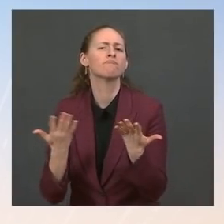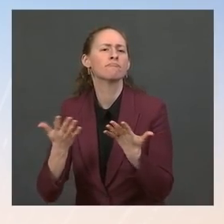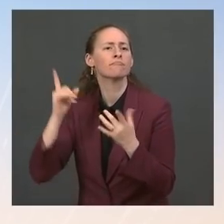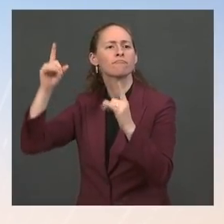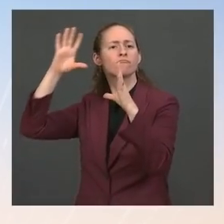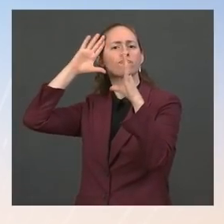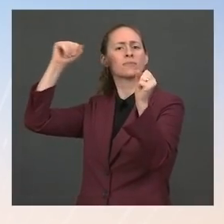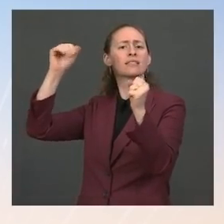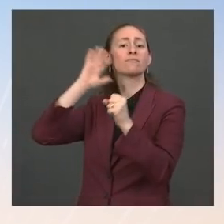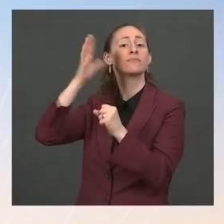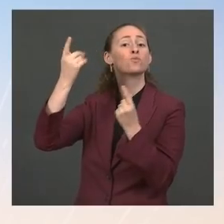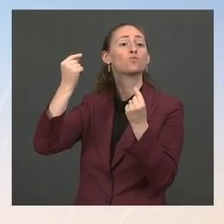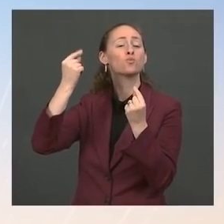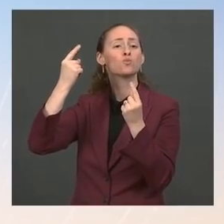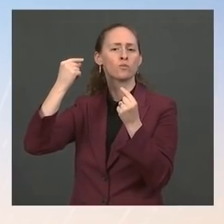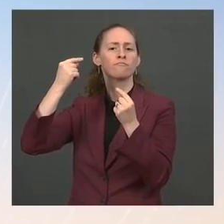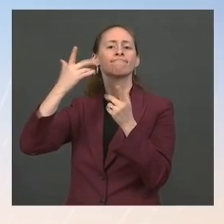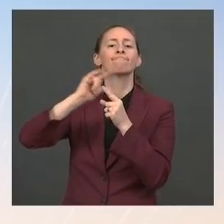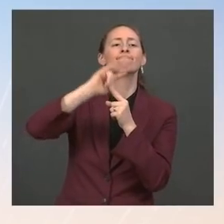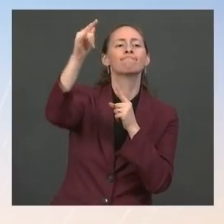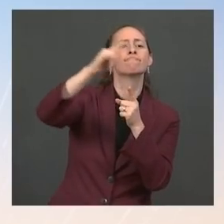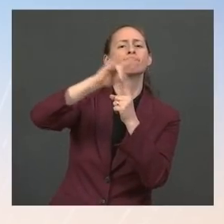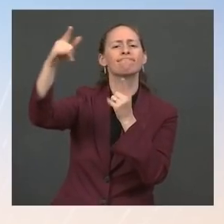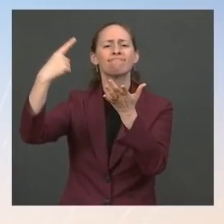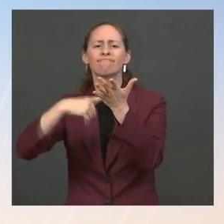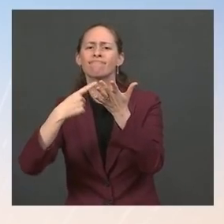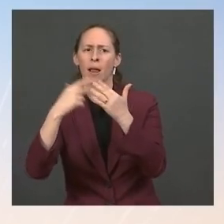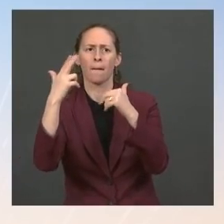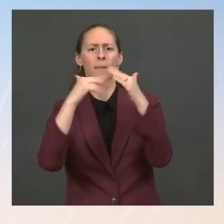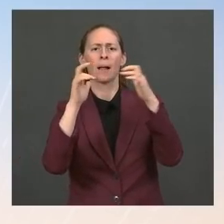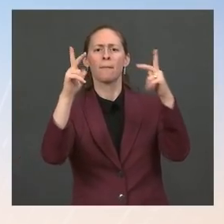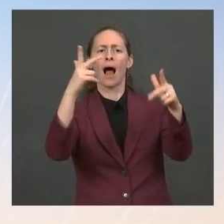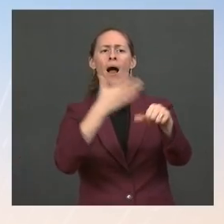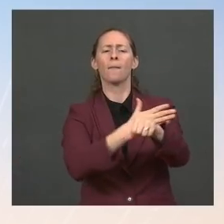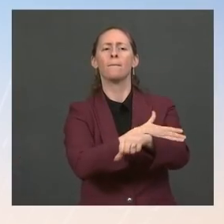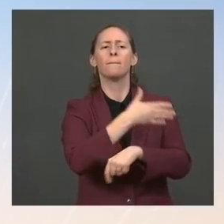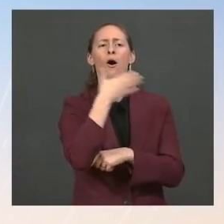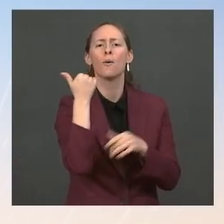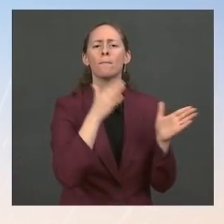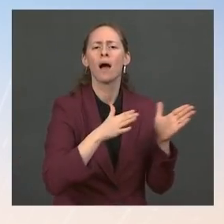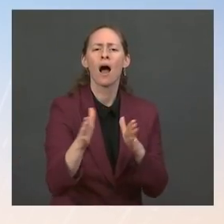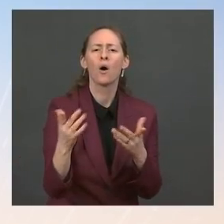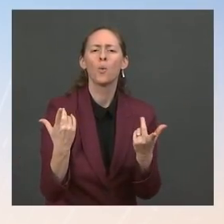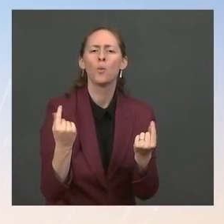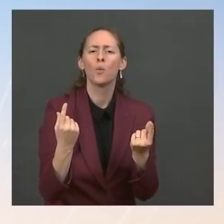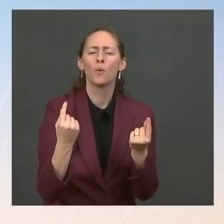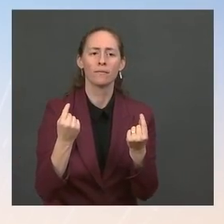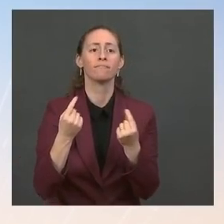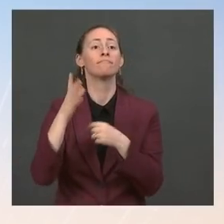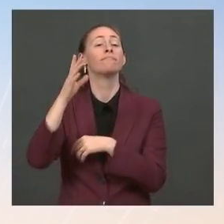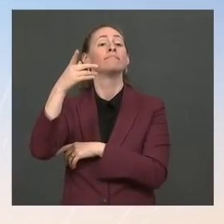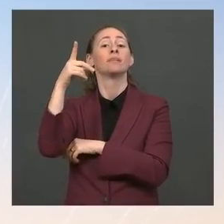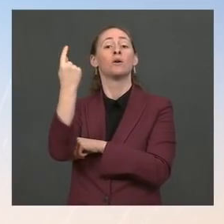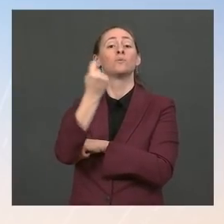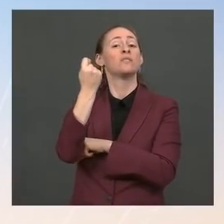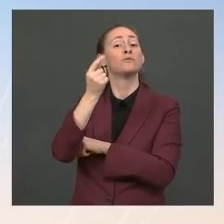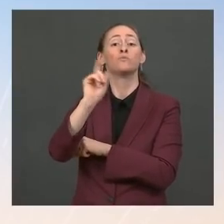visiting the New Hampshire 175 bridge over the Pemigewasset -- see how I did that? --